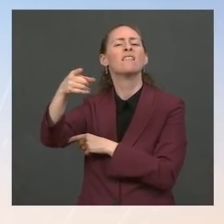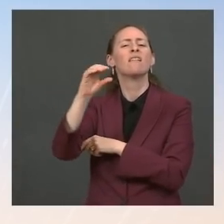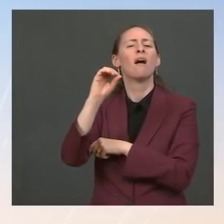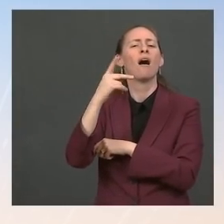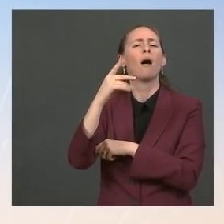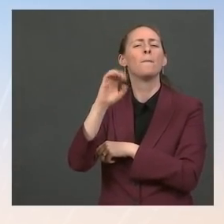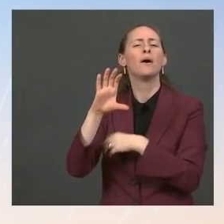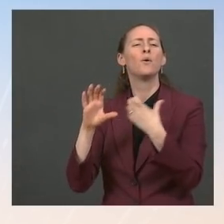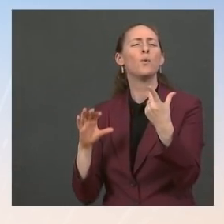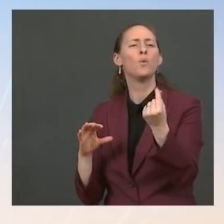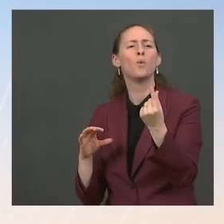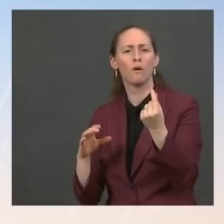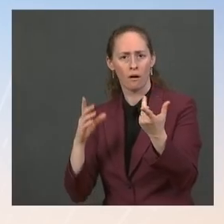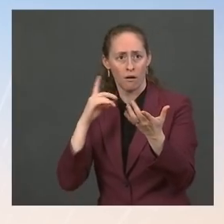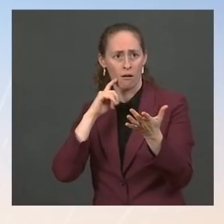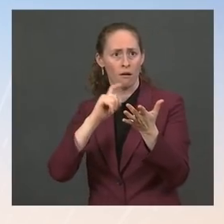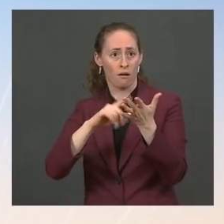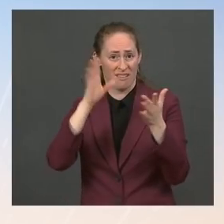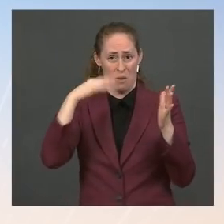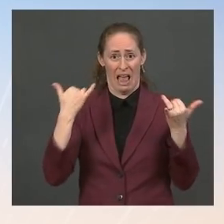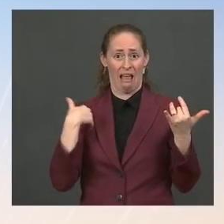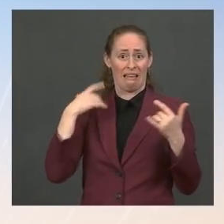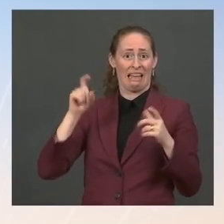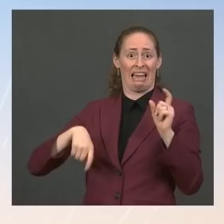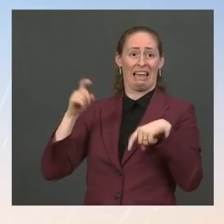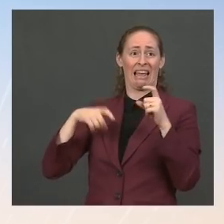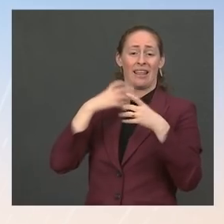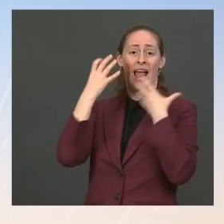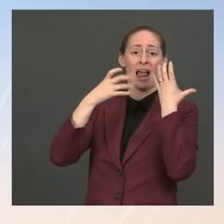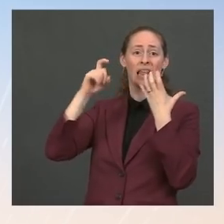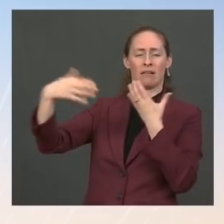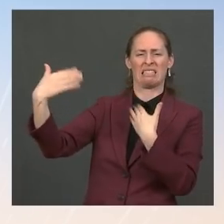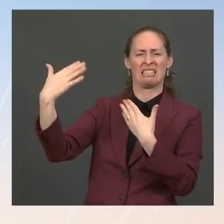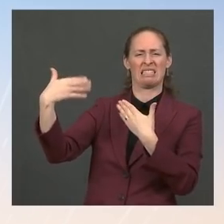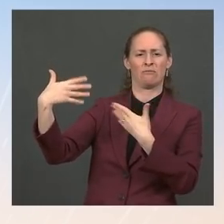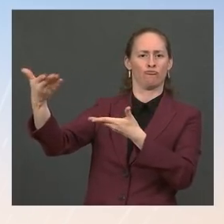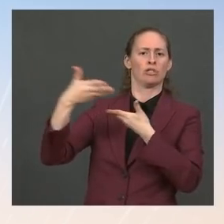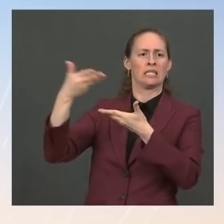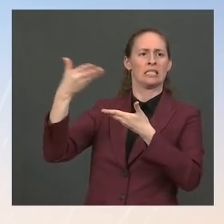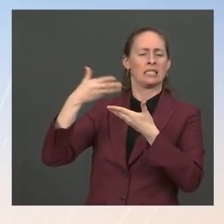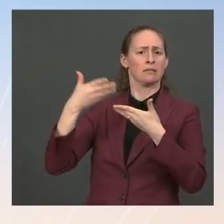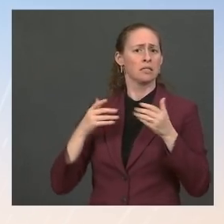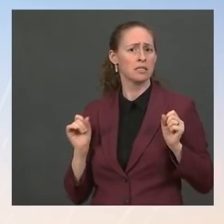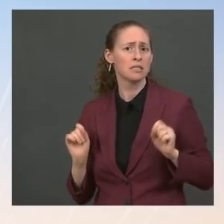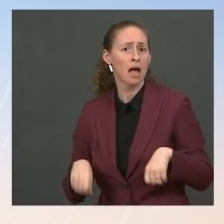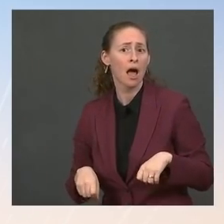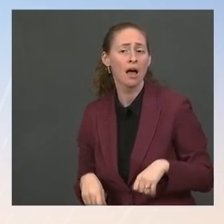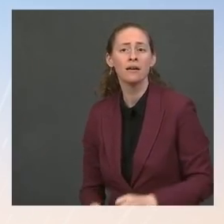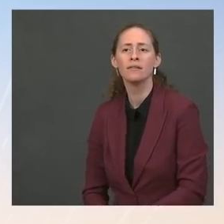but I just don't have anything to preview at this point in time. The Press: And then, can I get your response to this report from the Tax Policy Center